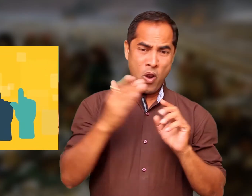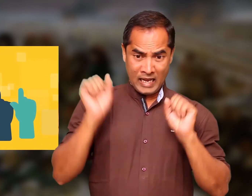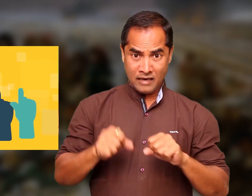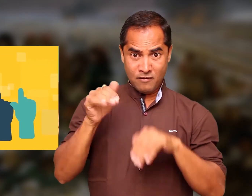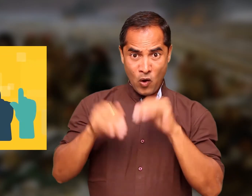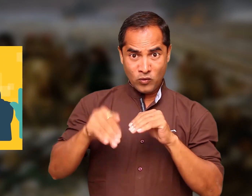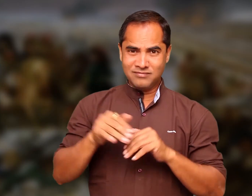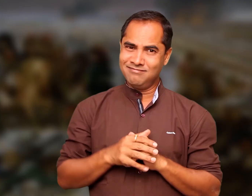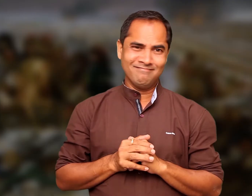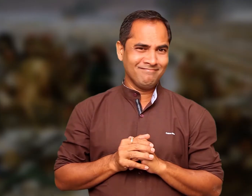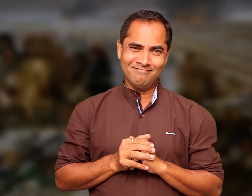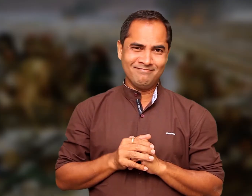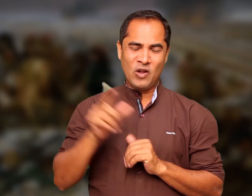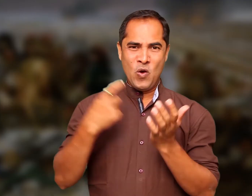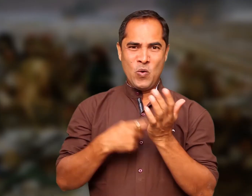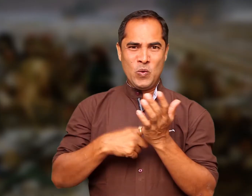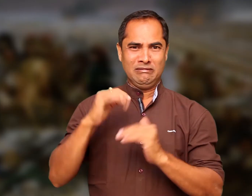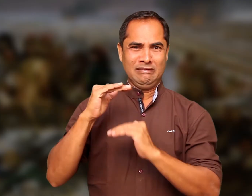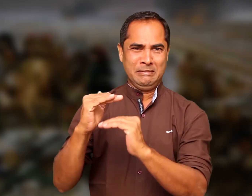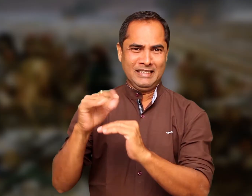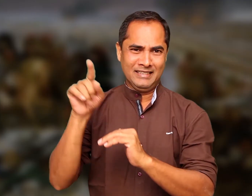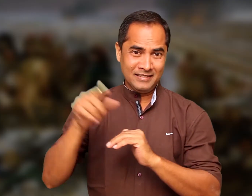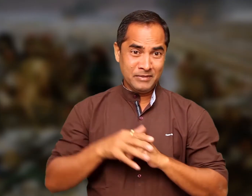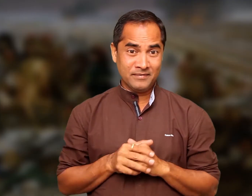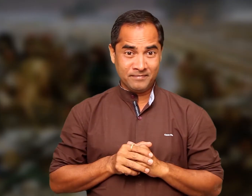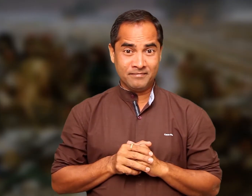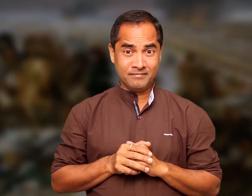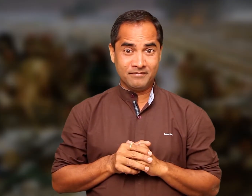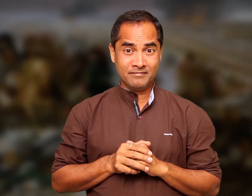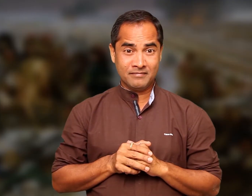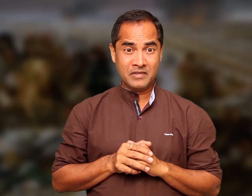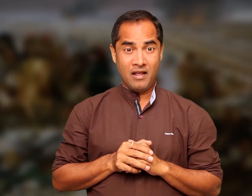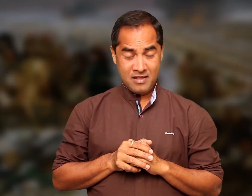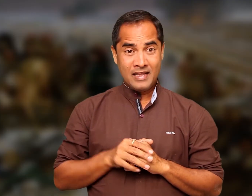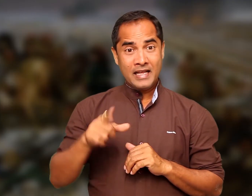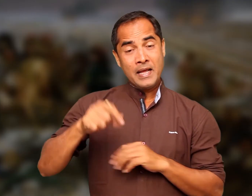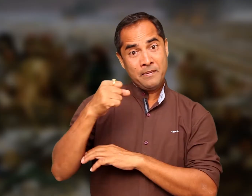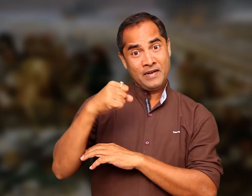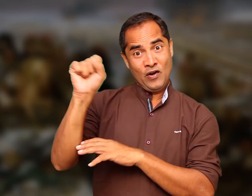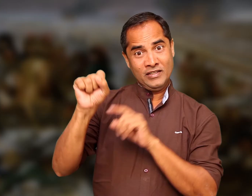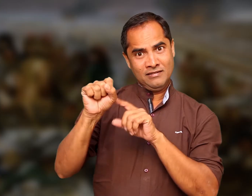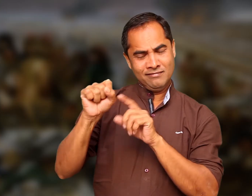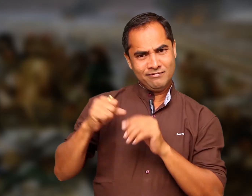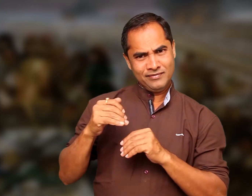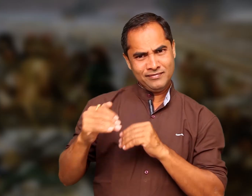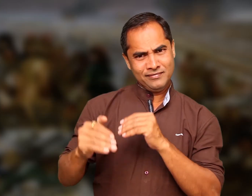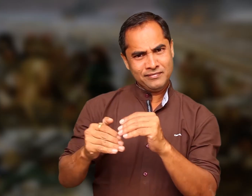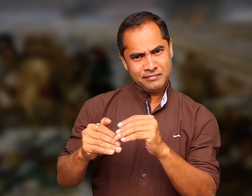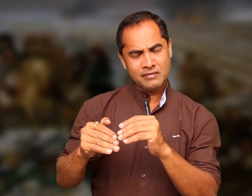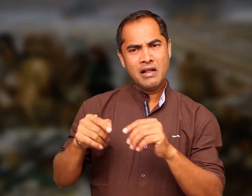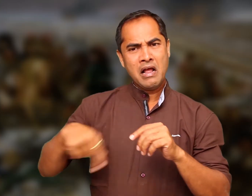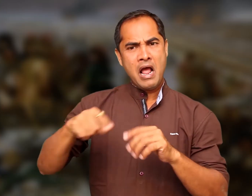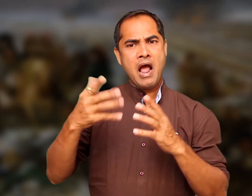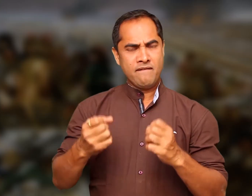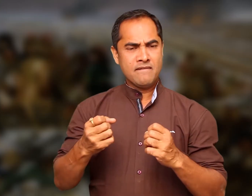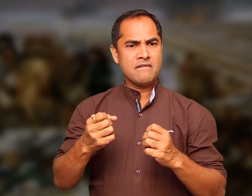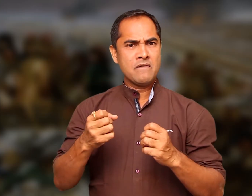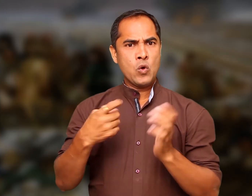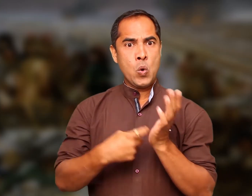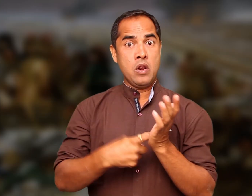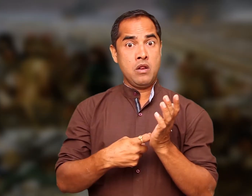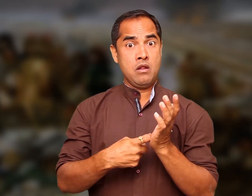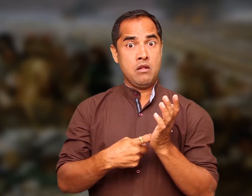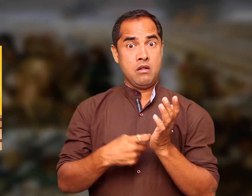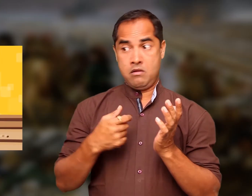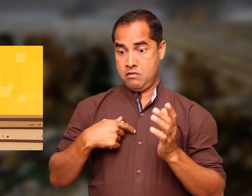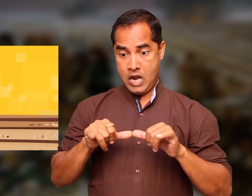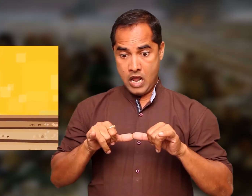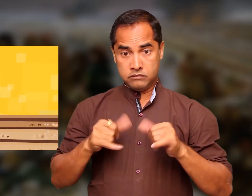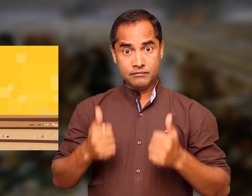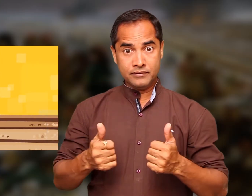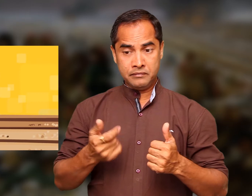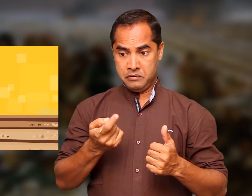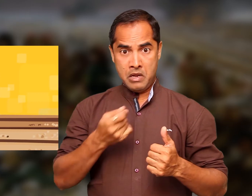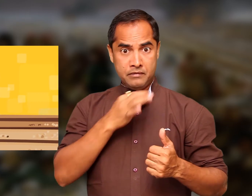was not yet there, it was limited during the early period of revolution. Only